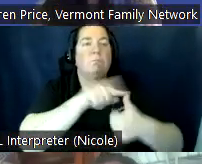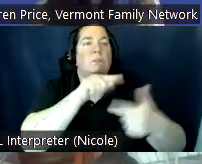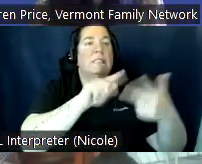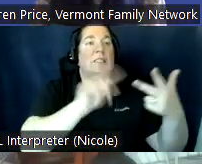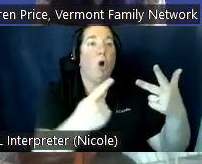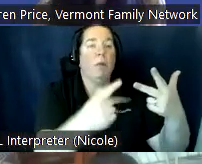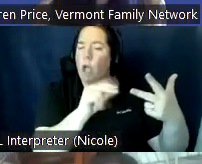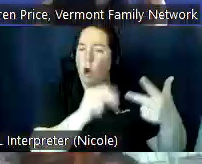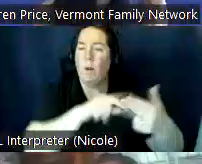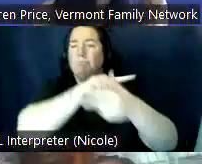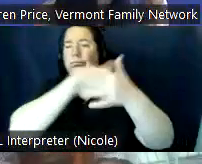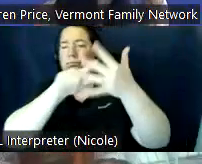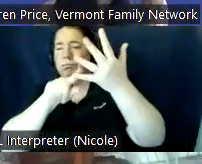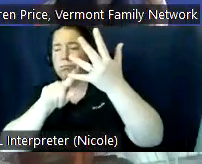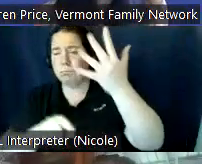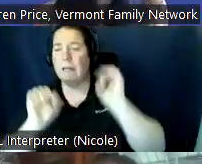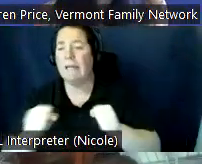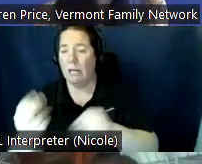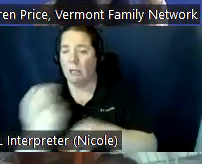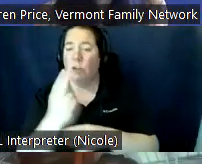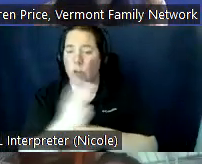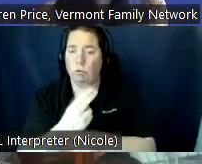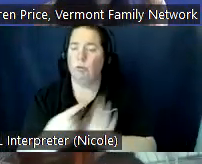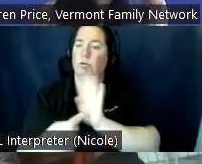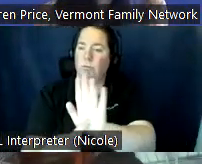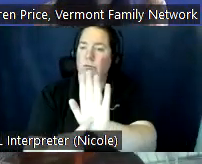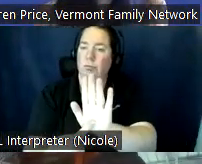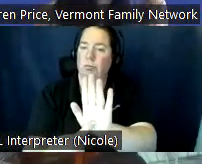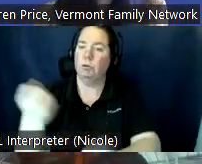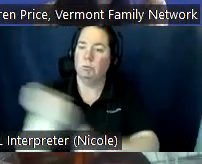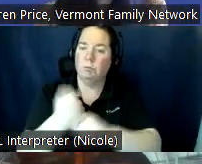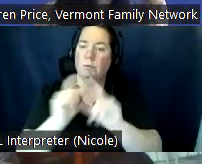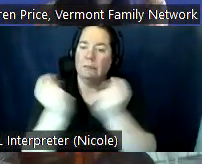observations, whatever measures are available to support the team's decision-making process.